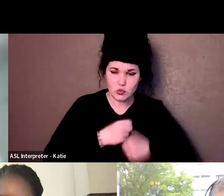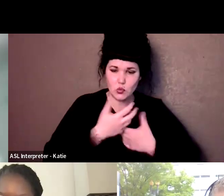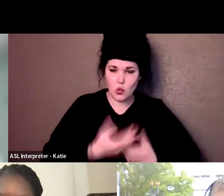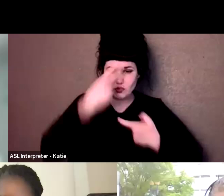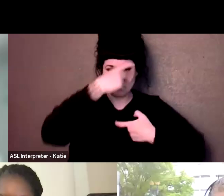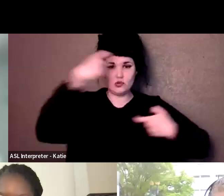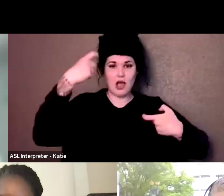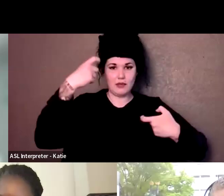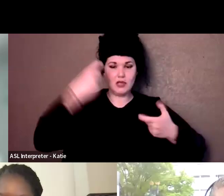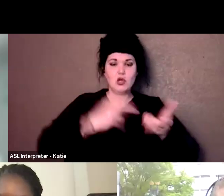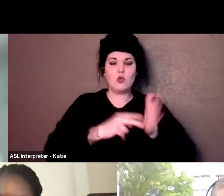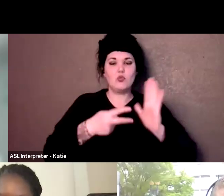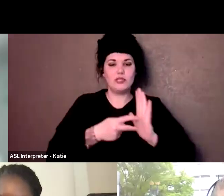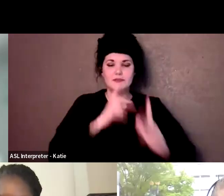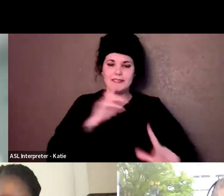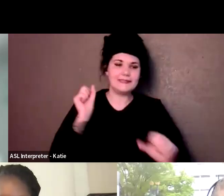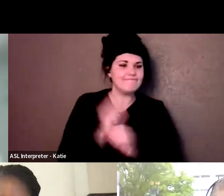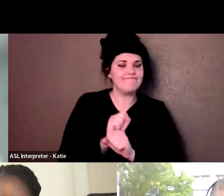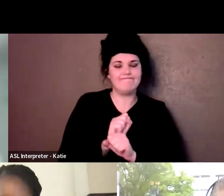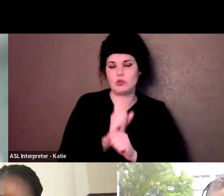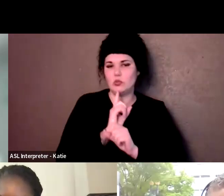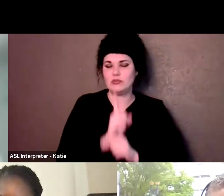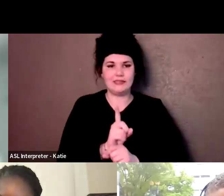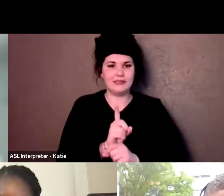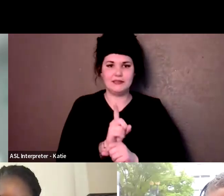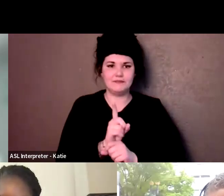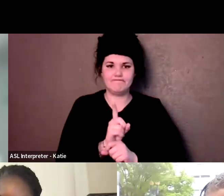your ability to move to the day and I would say our most important question is